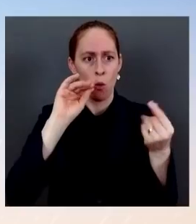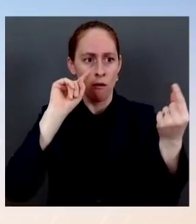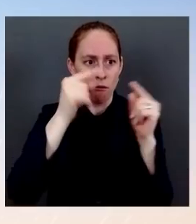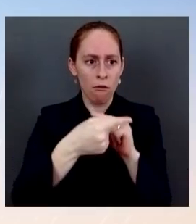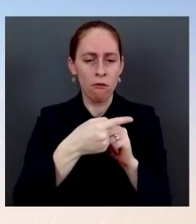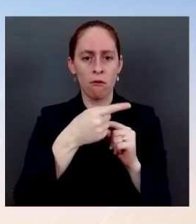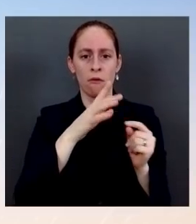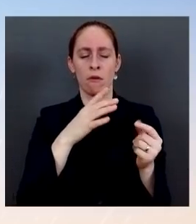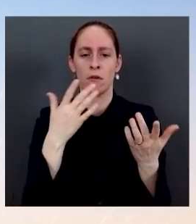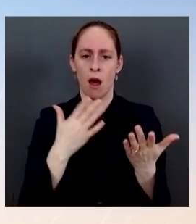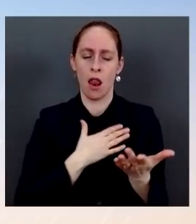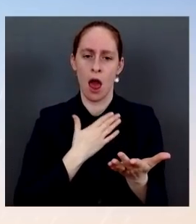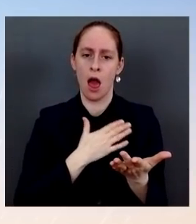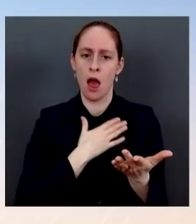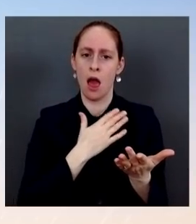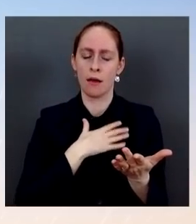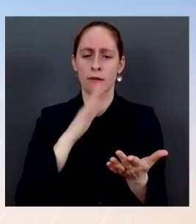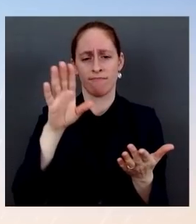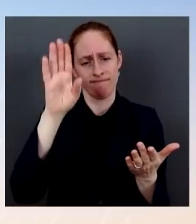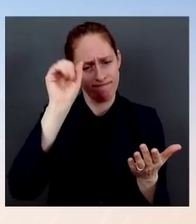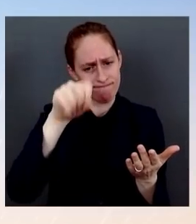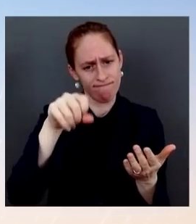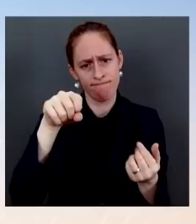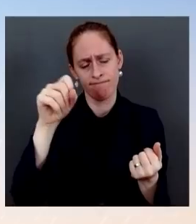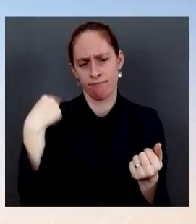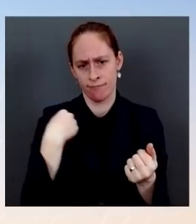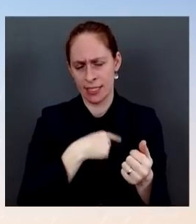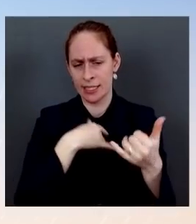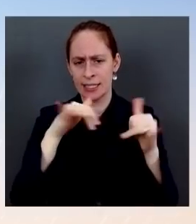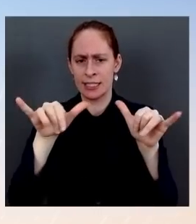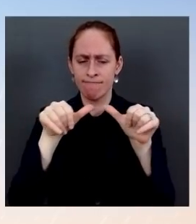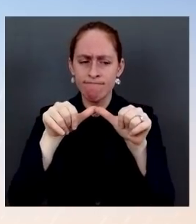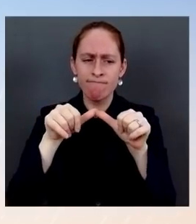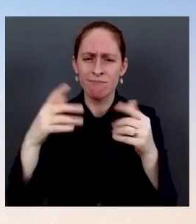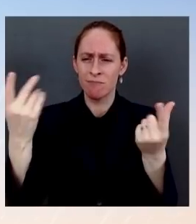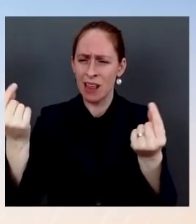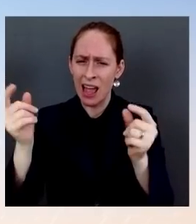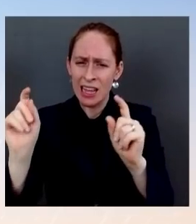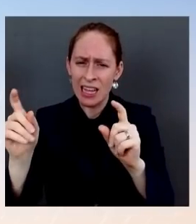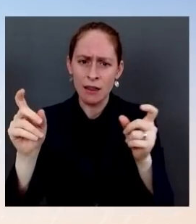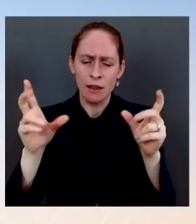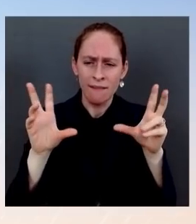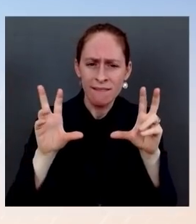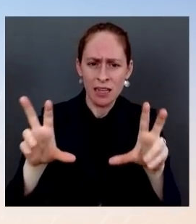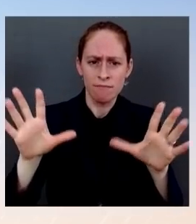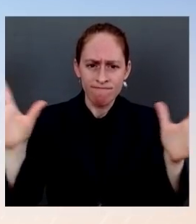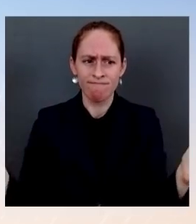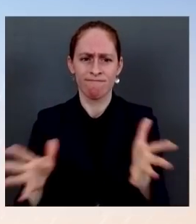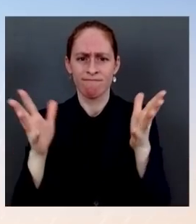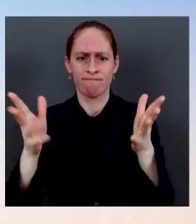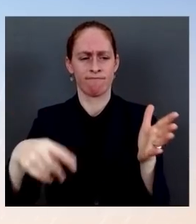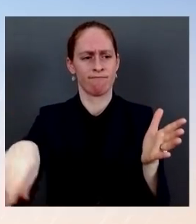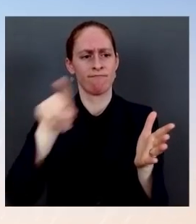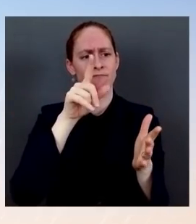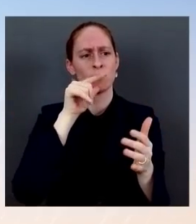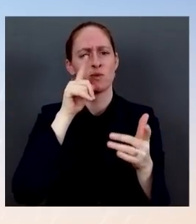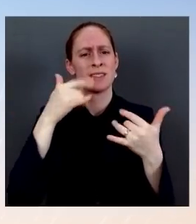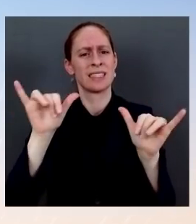to fight crime, make neighborhoods safer by supporting programs to interrupt violence, hiring additional law enforcement officers and providing them with the resources